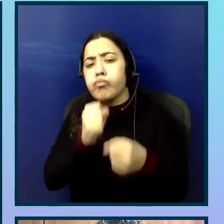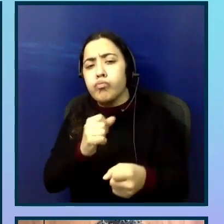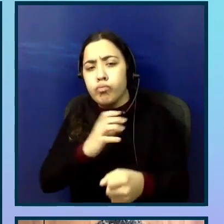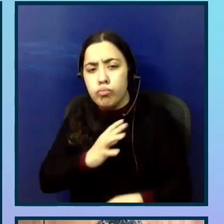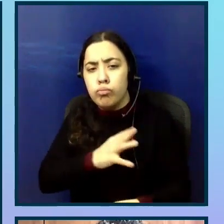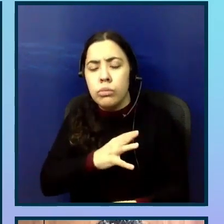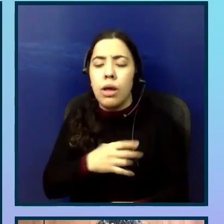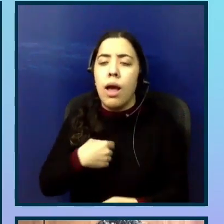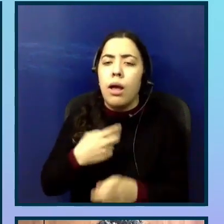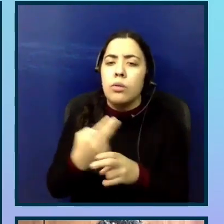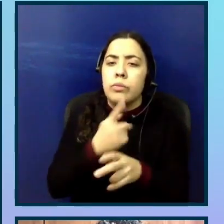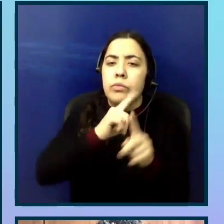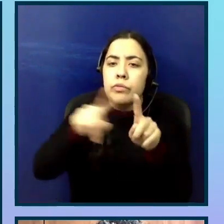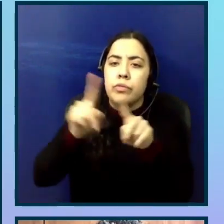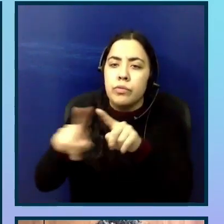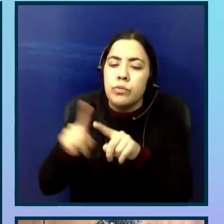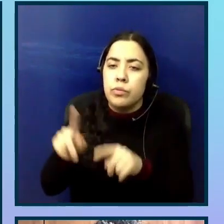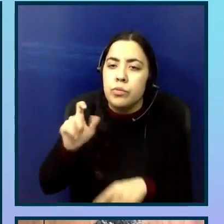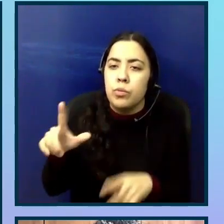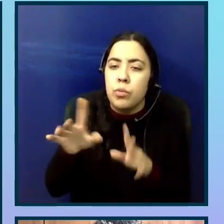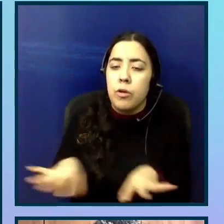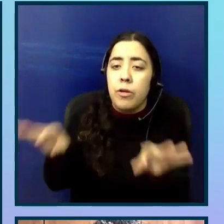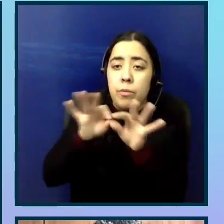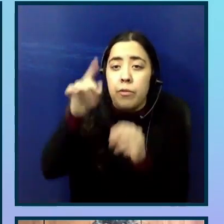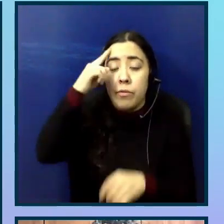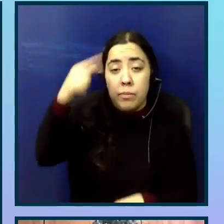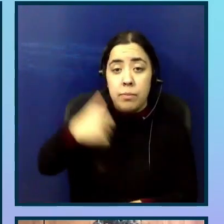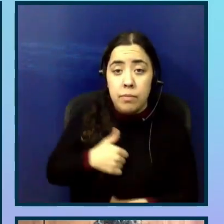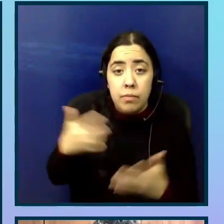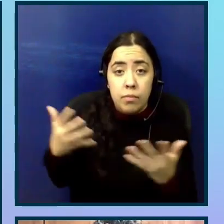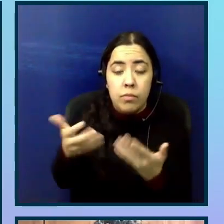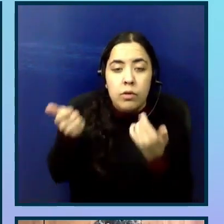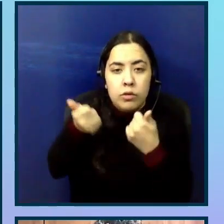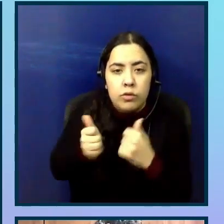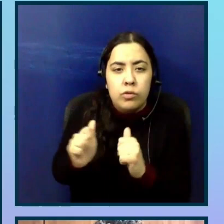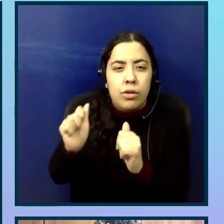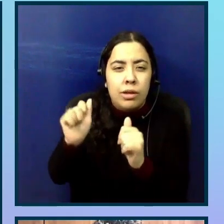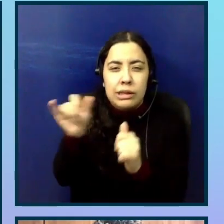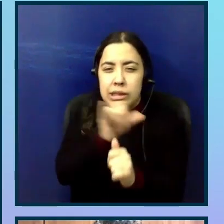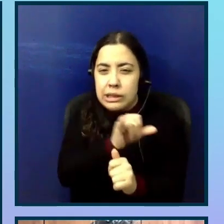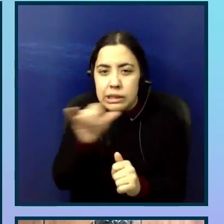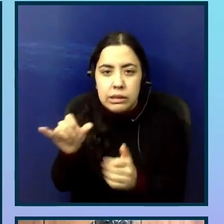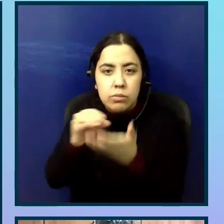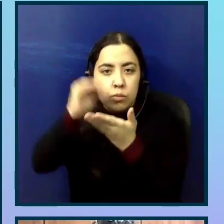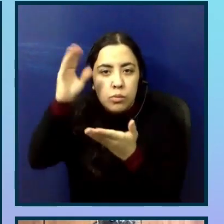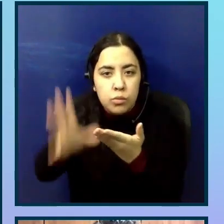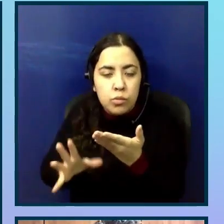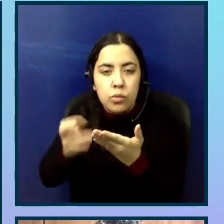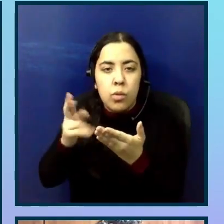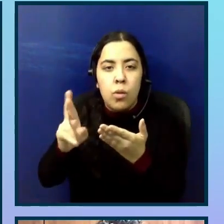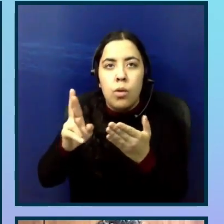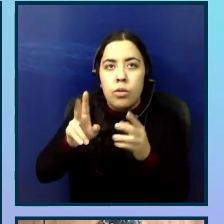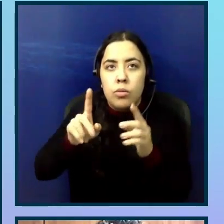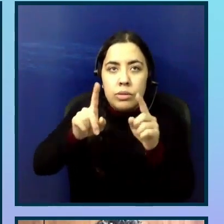is to try to work the same way as a student, or test the same way as a student.